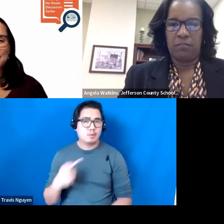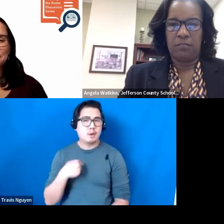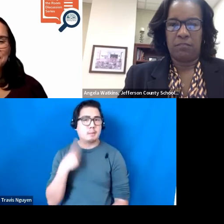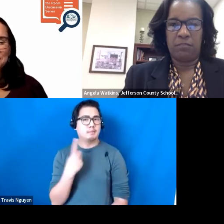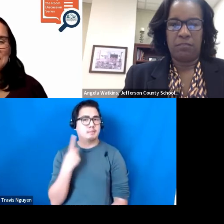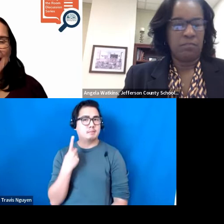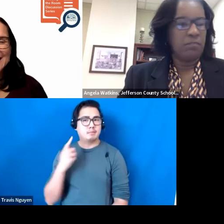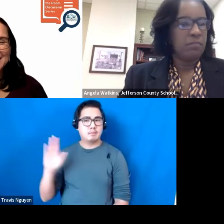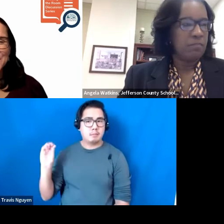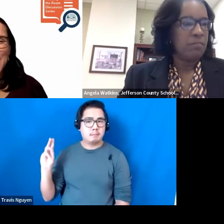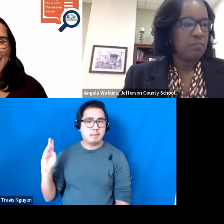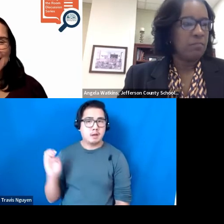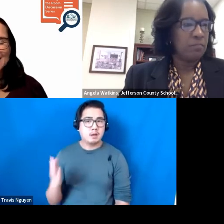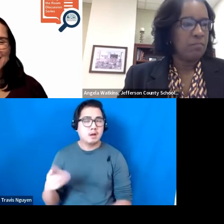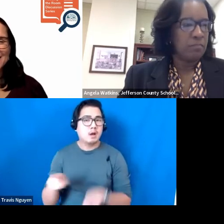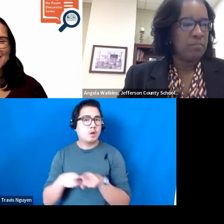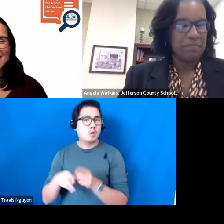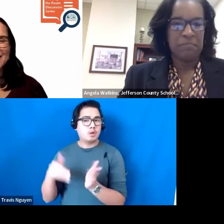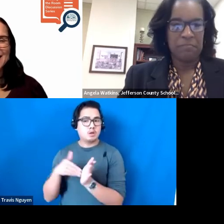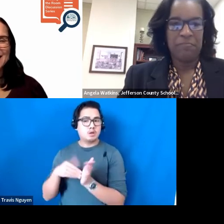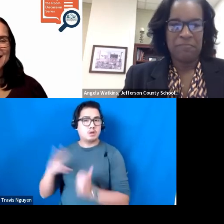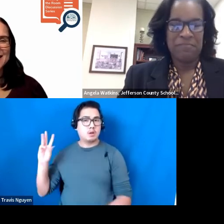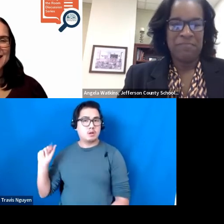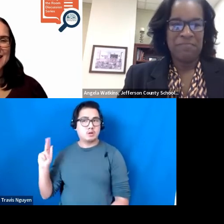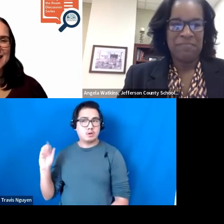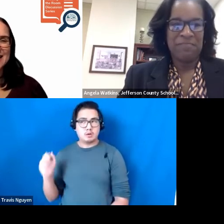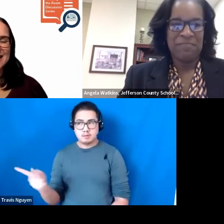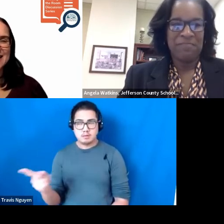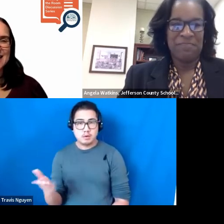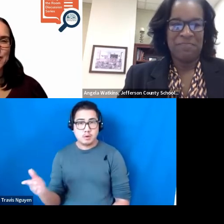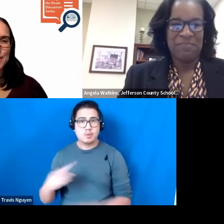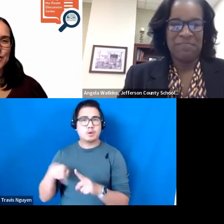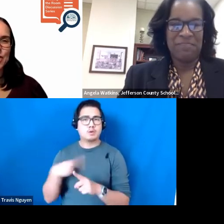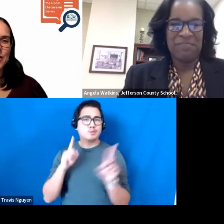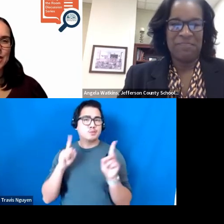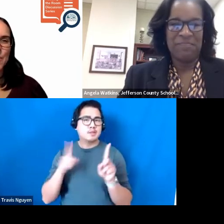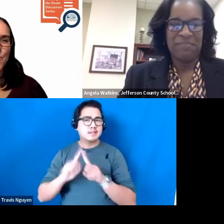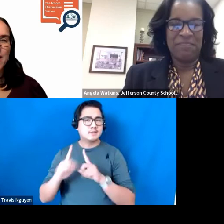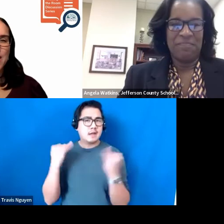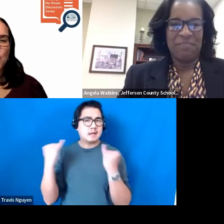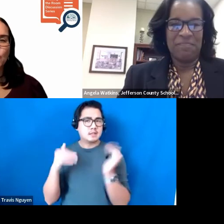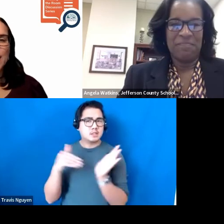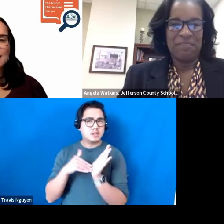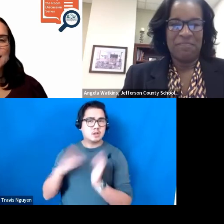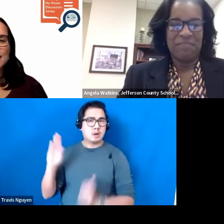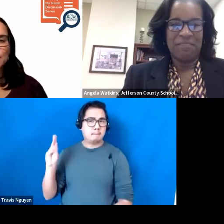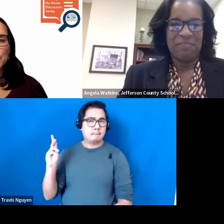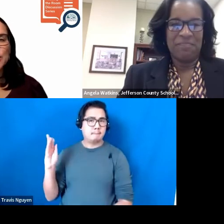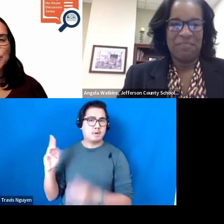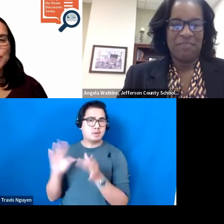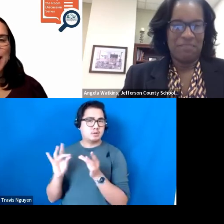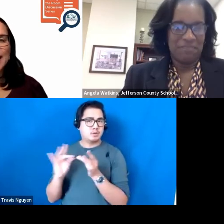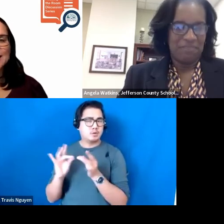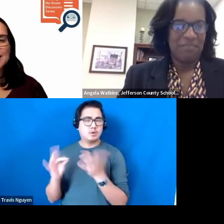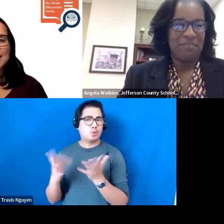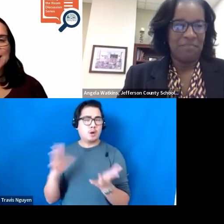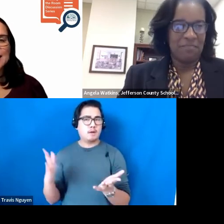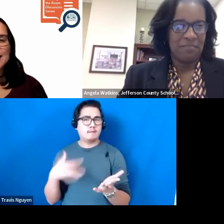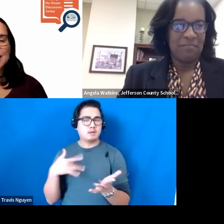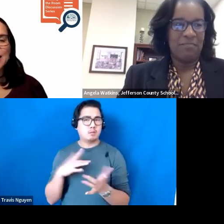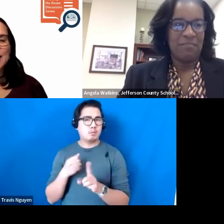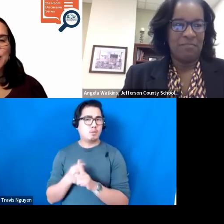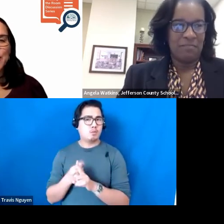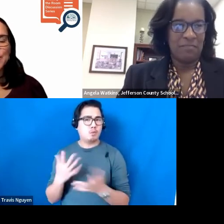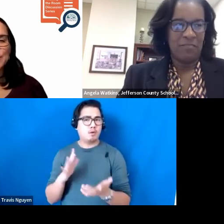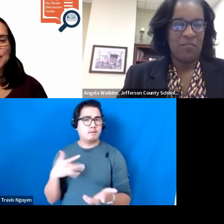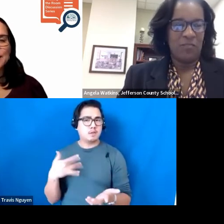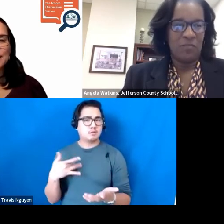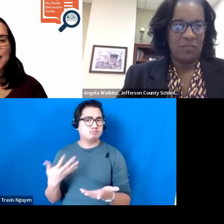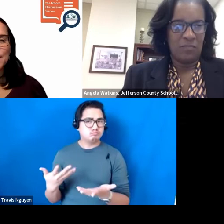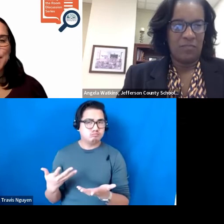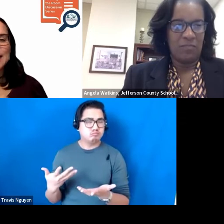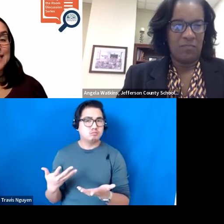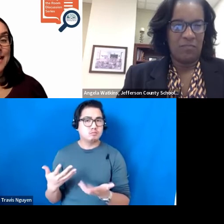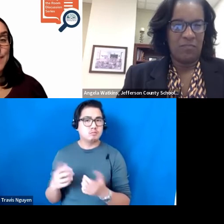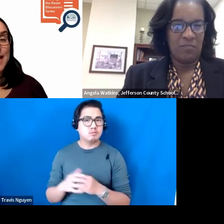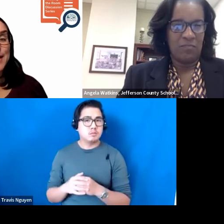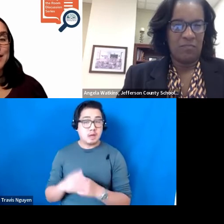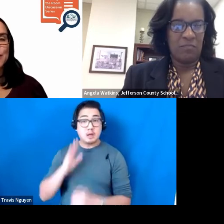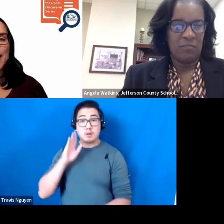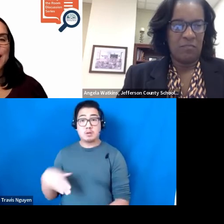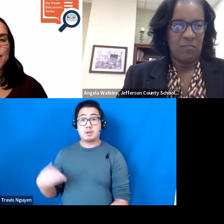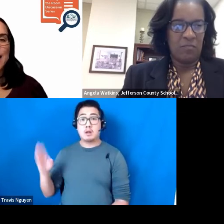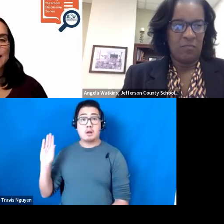Bonnie and Dr. Watkins, what resonates with you and I know Bonnie, in Alabama, you have